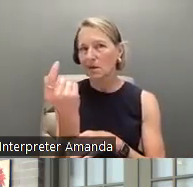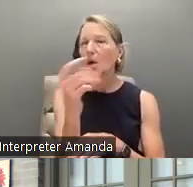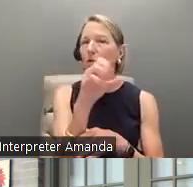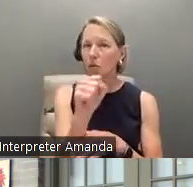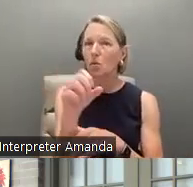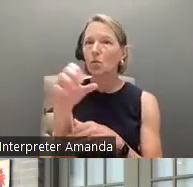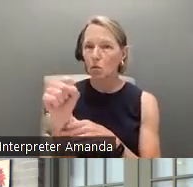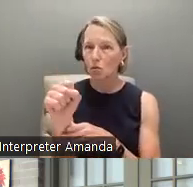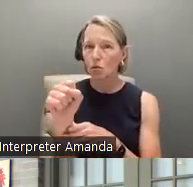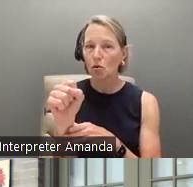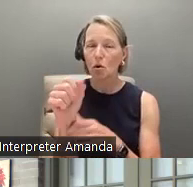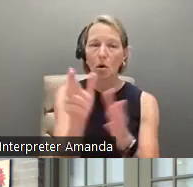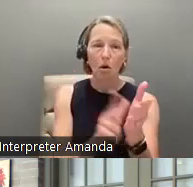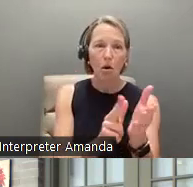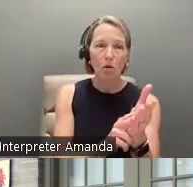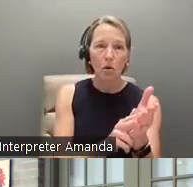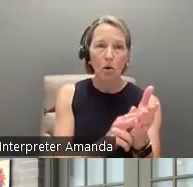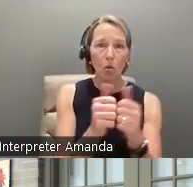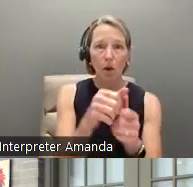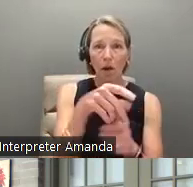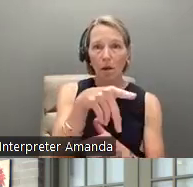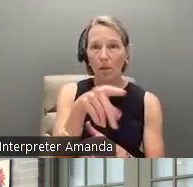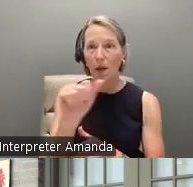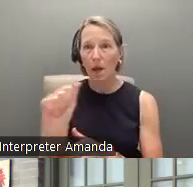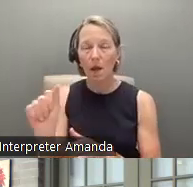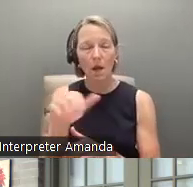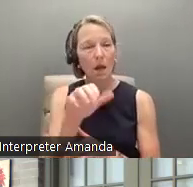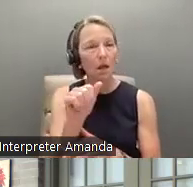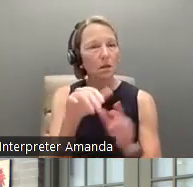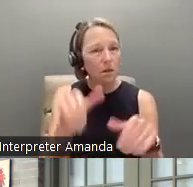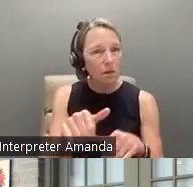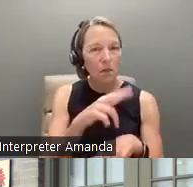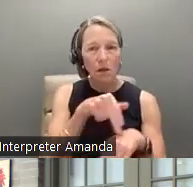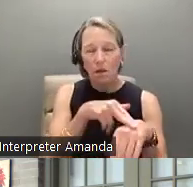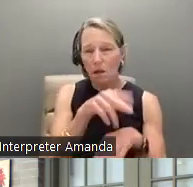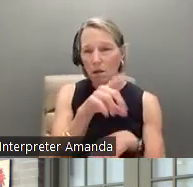contracted with the P&A systems and that it also included our National Disability Rights Network